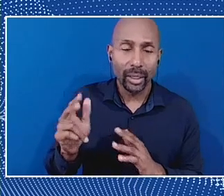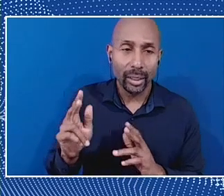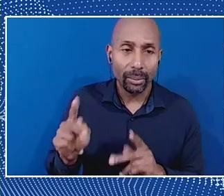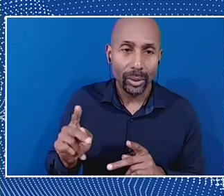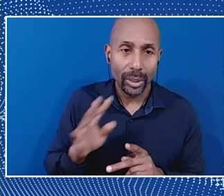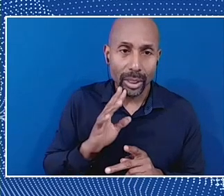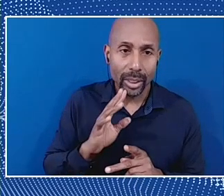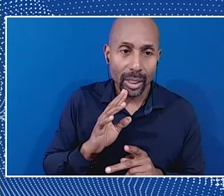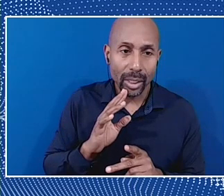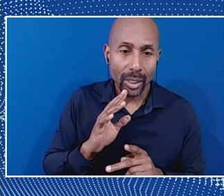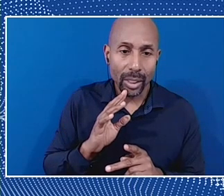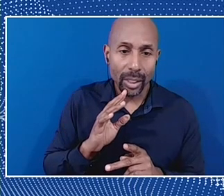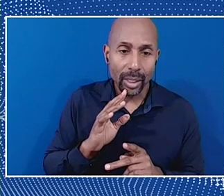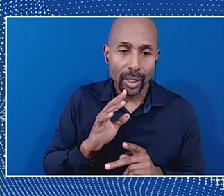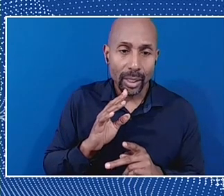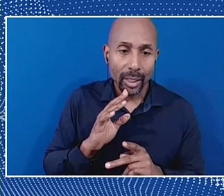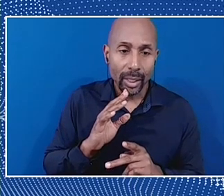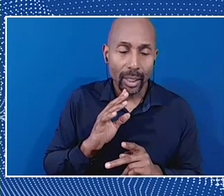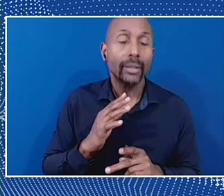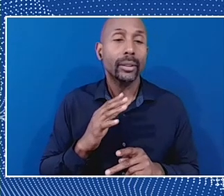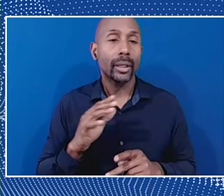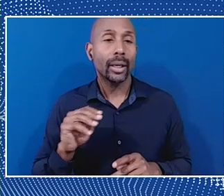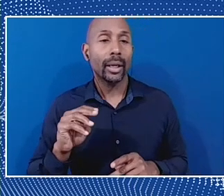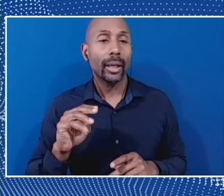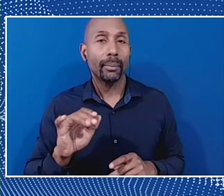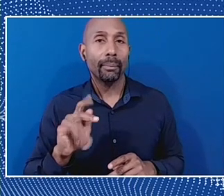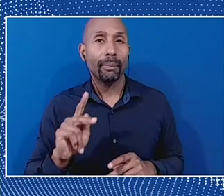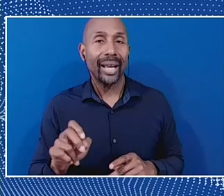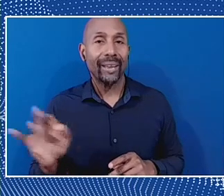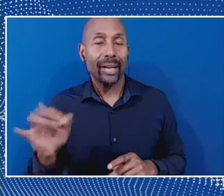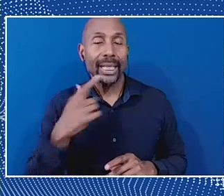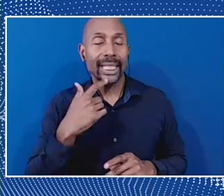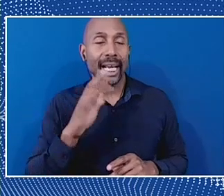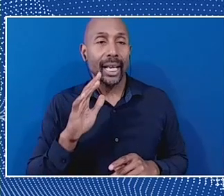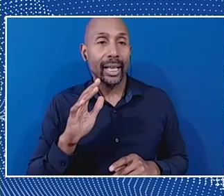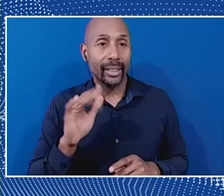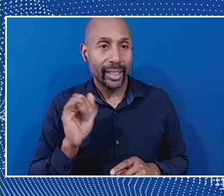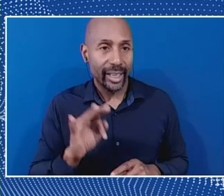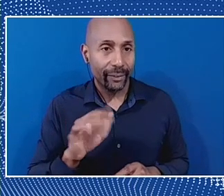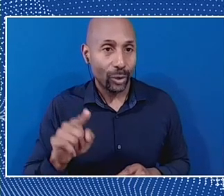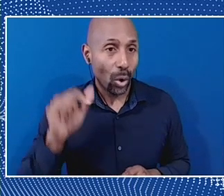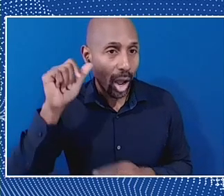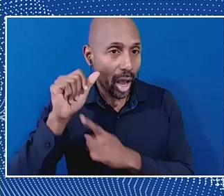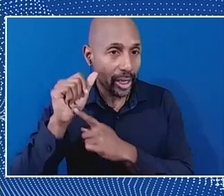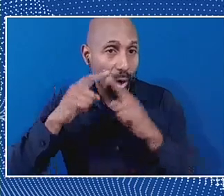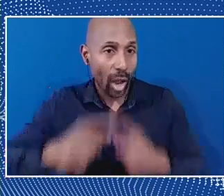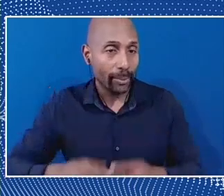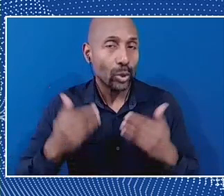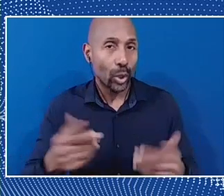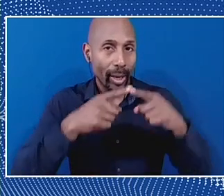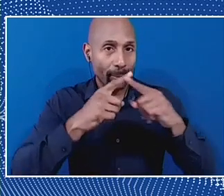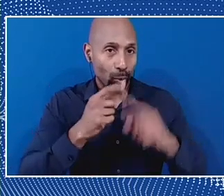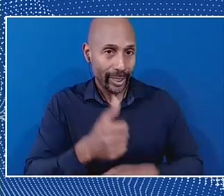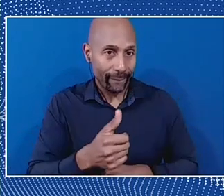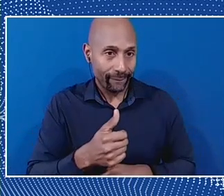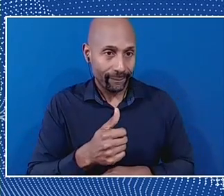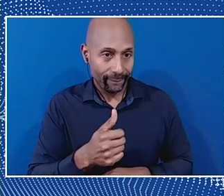Can folks please mute their audio if they're not speaking? Thank you. Go ahead, Jordan.